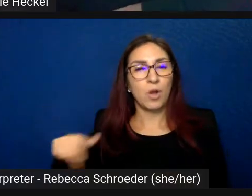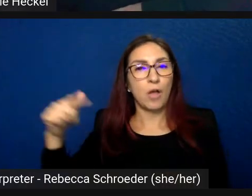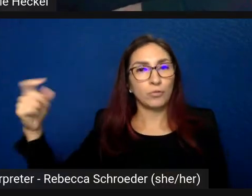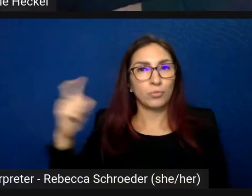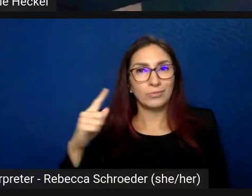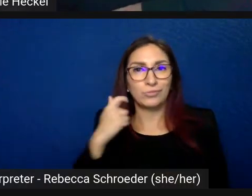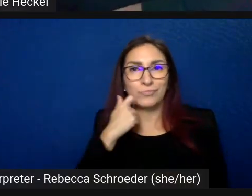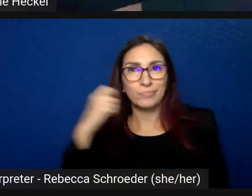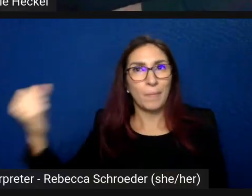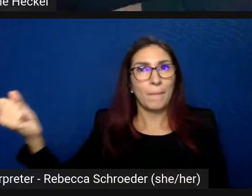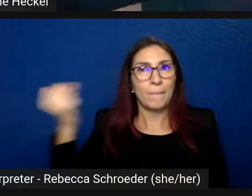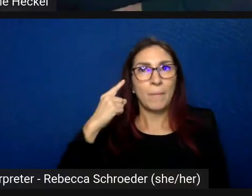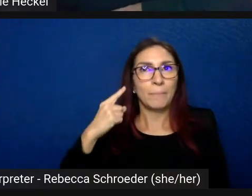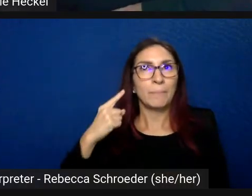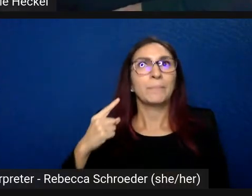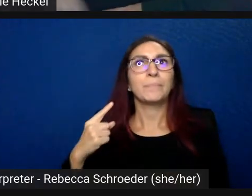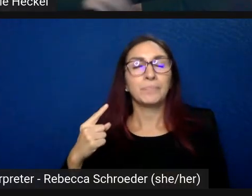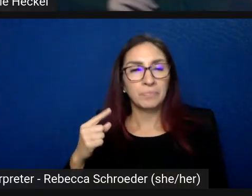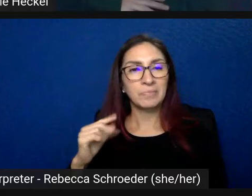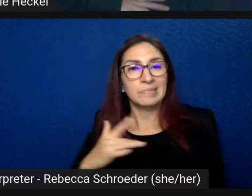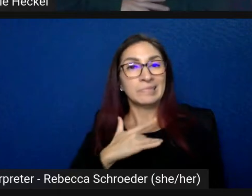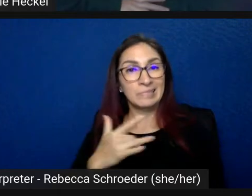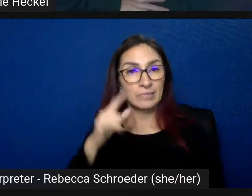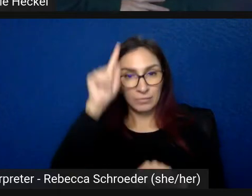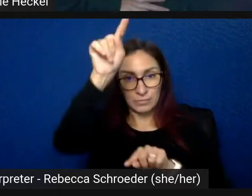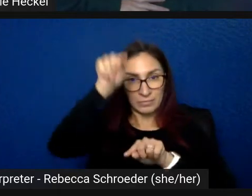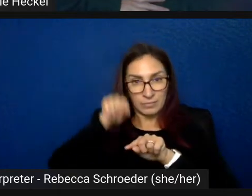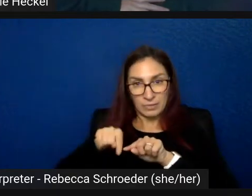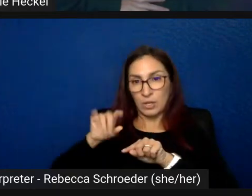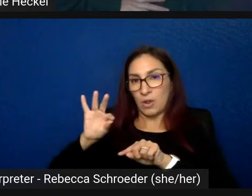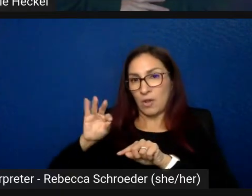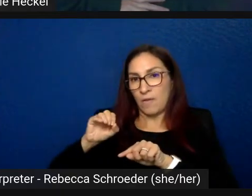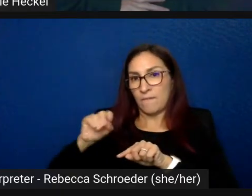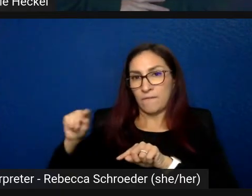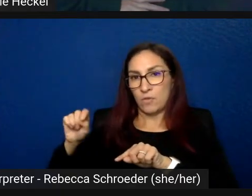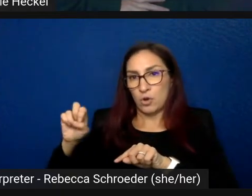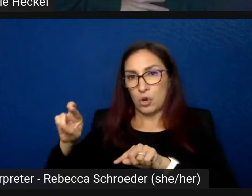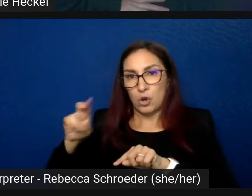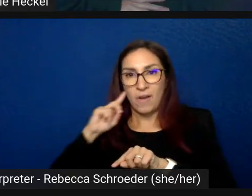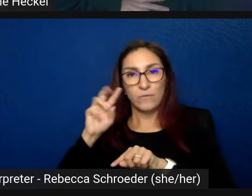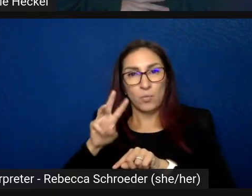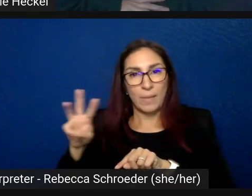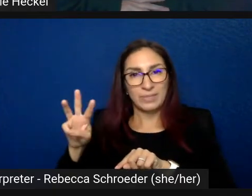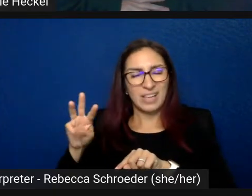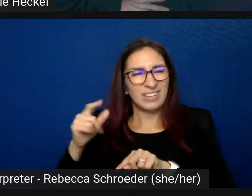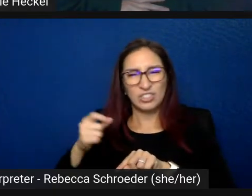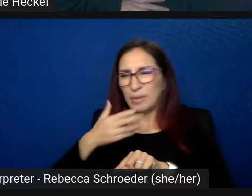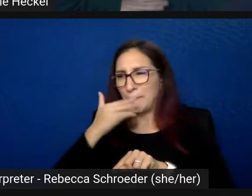They are often in the footer of a website. Should it be visually located somewhere else or does it make sense